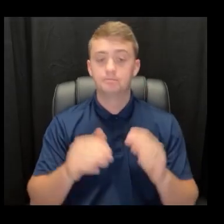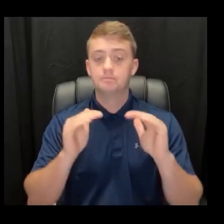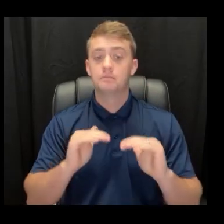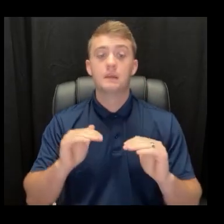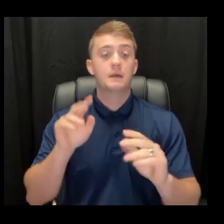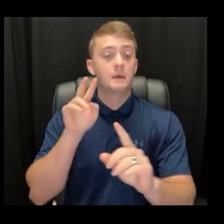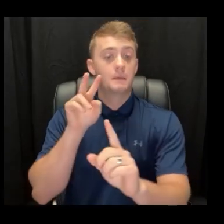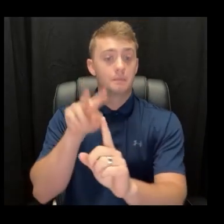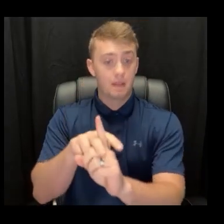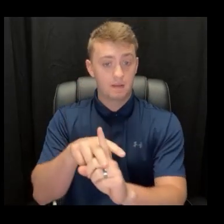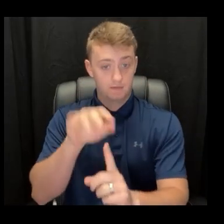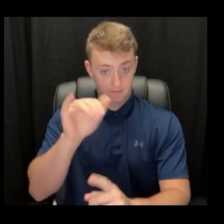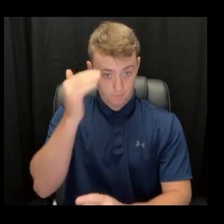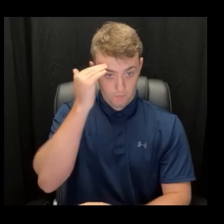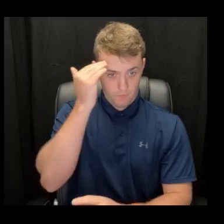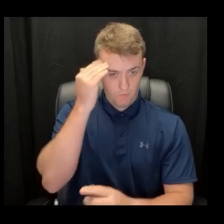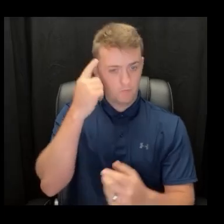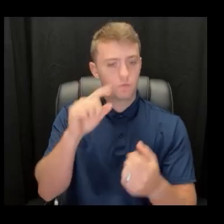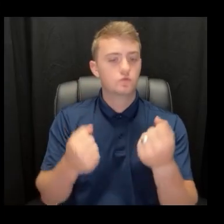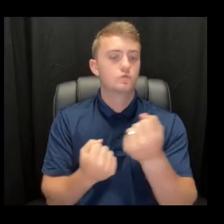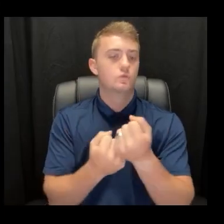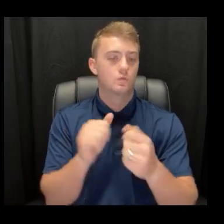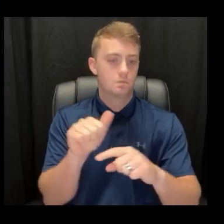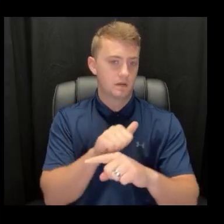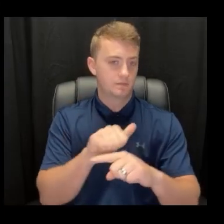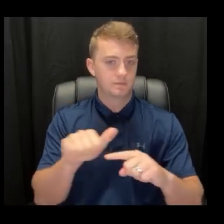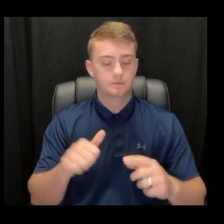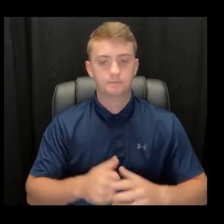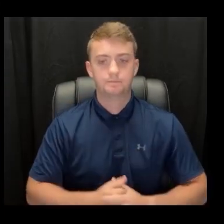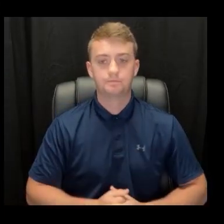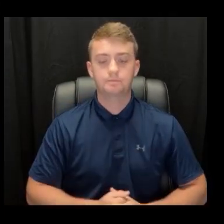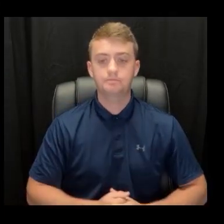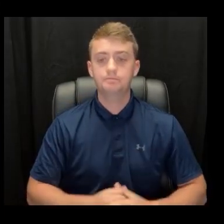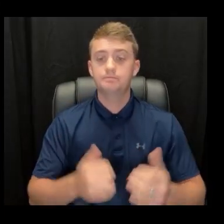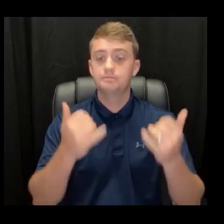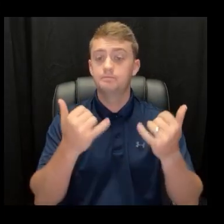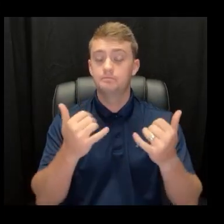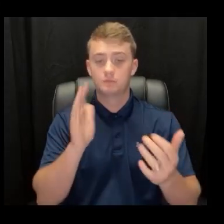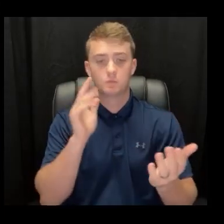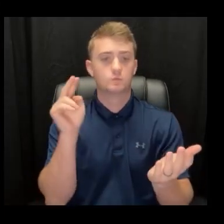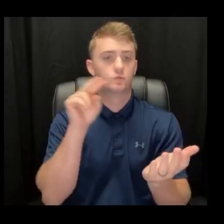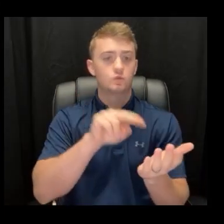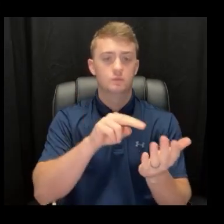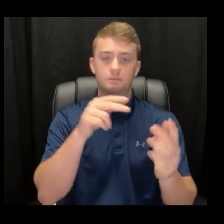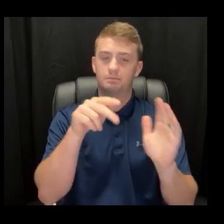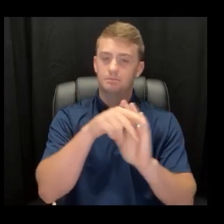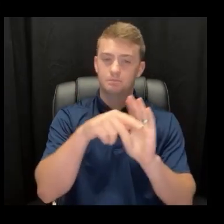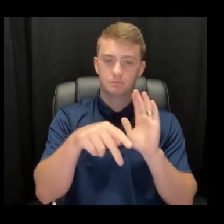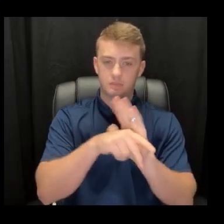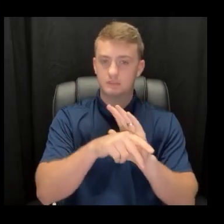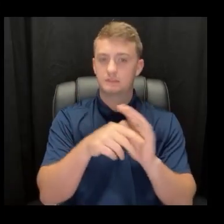this knowledge to support practice. Let's take a look at procedural safeguards,